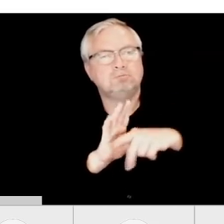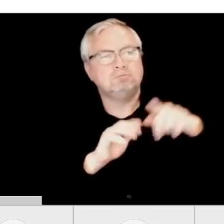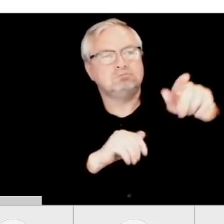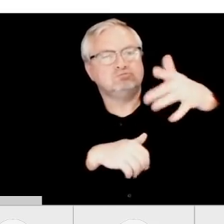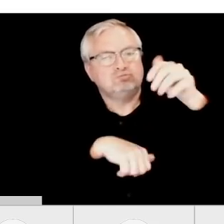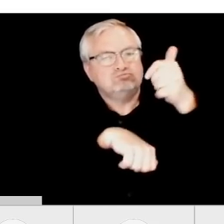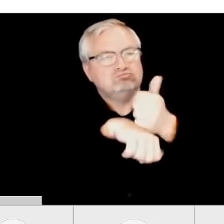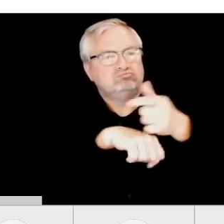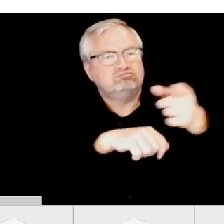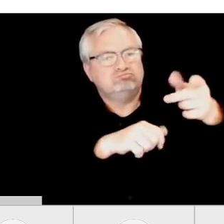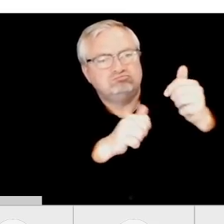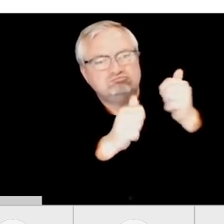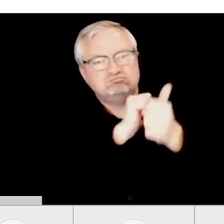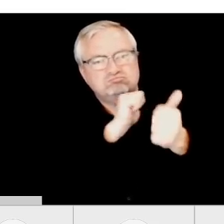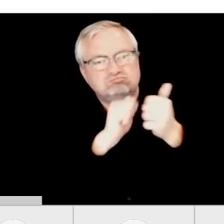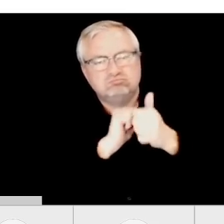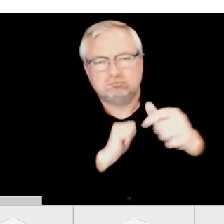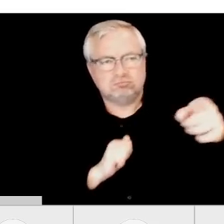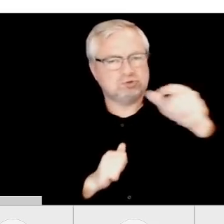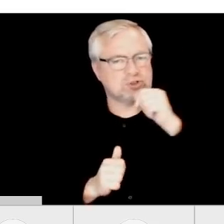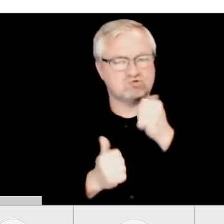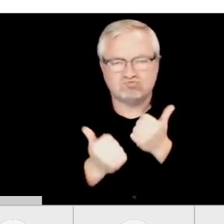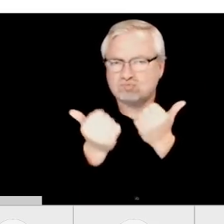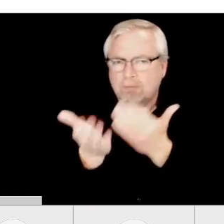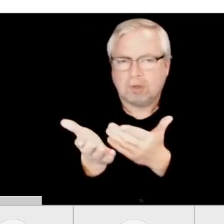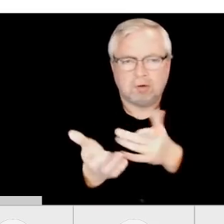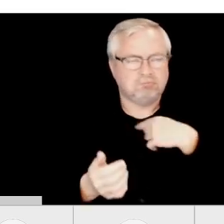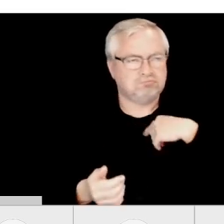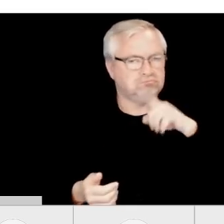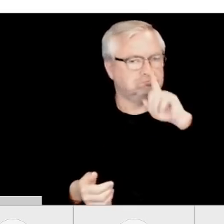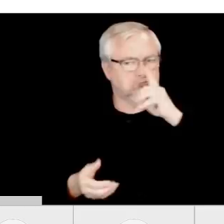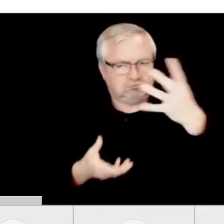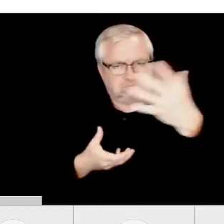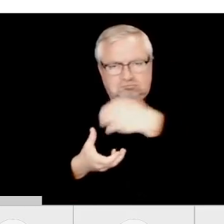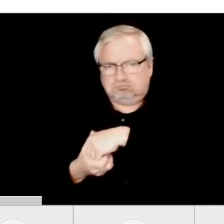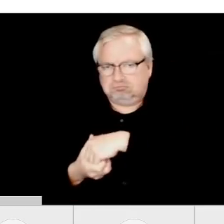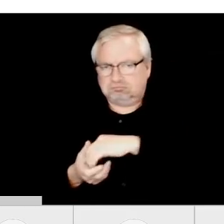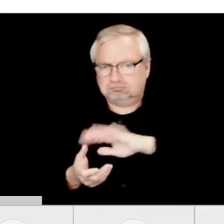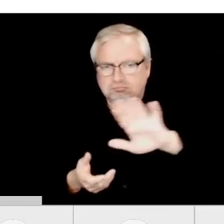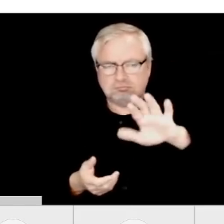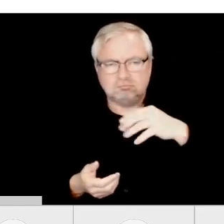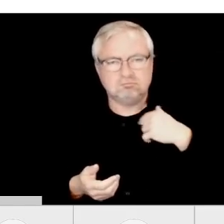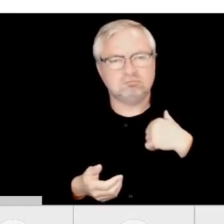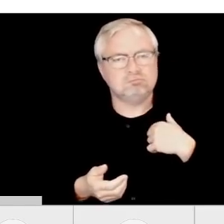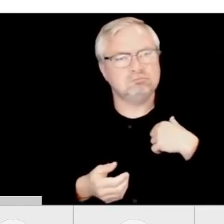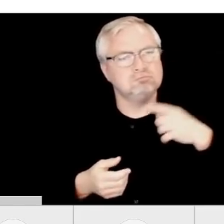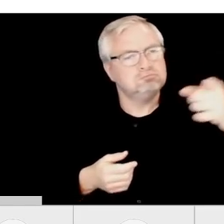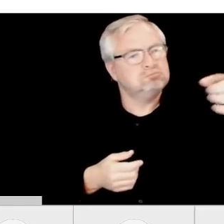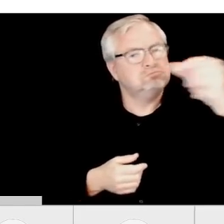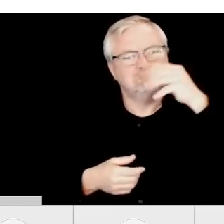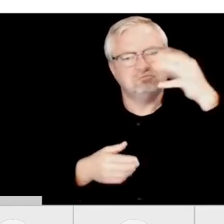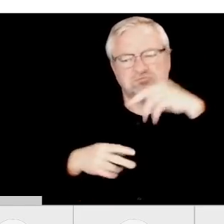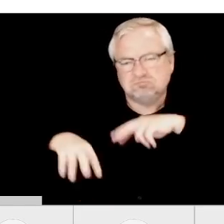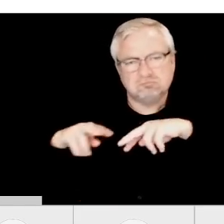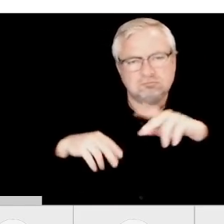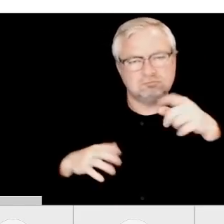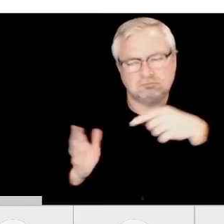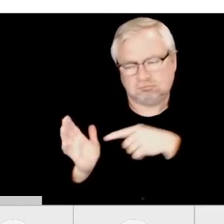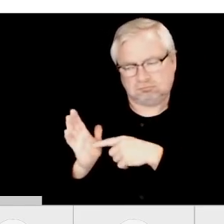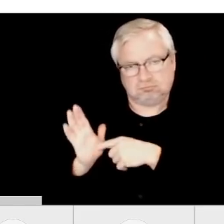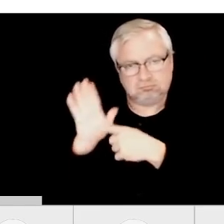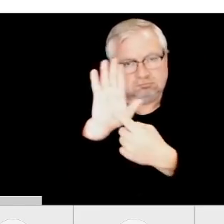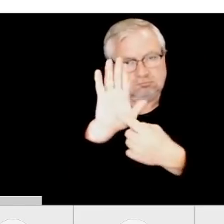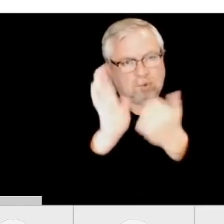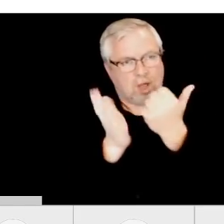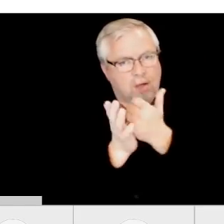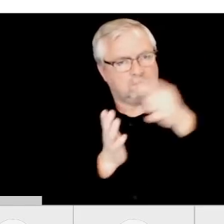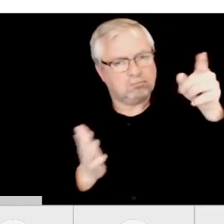These also don't reflect questions or diffractions from policy makers on what